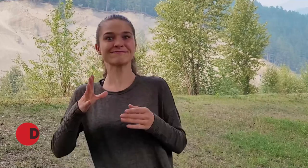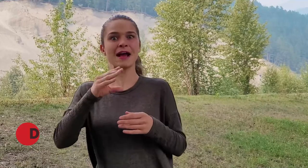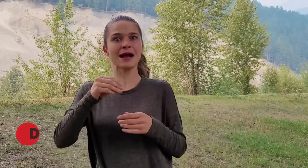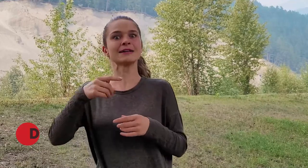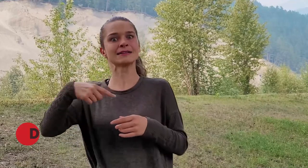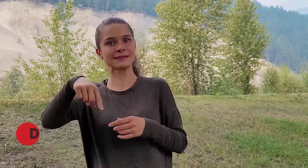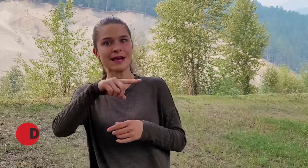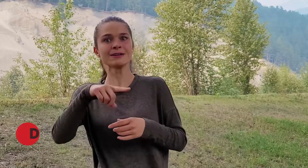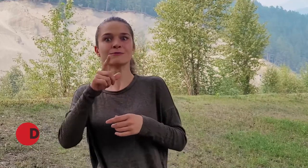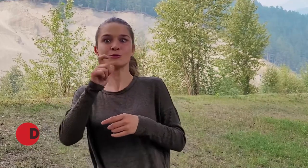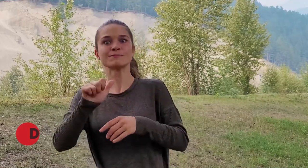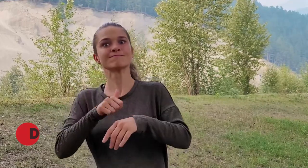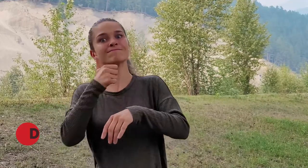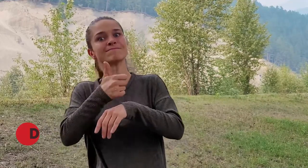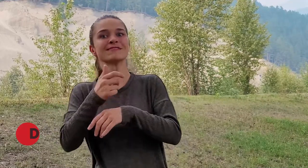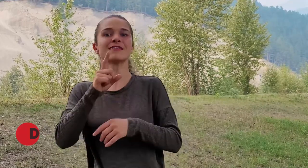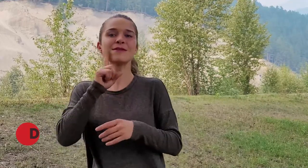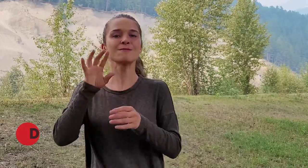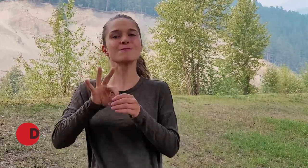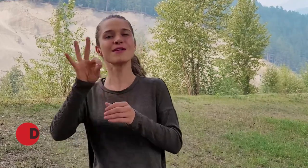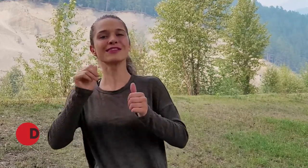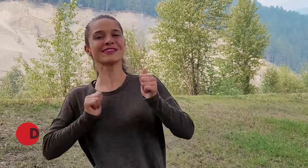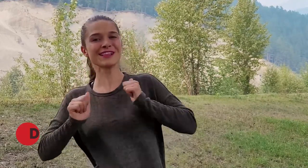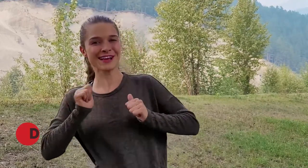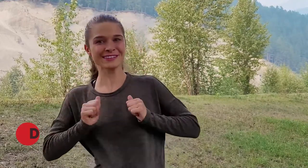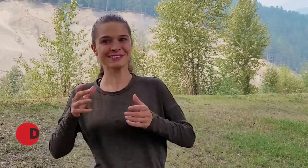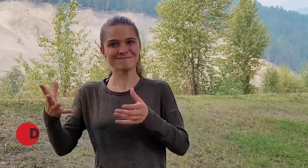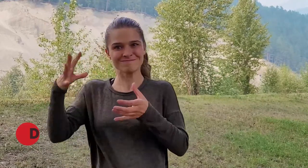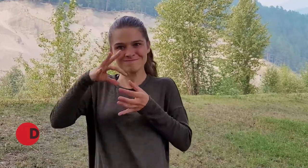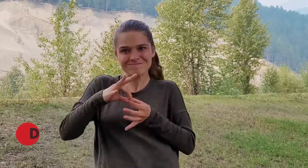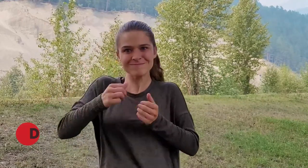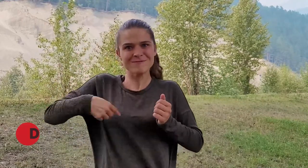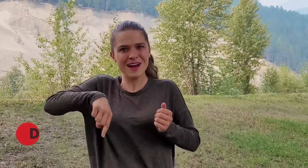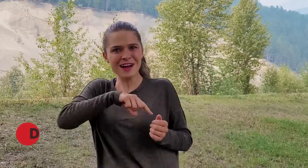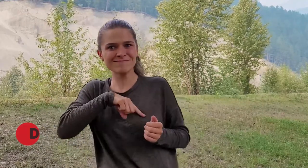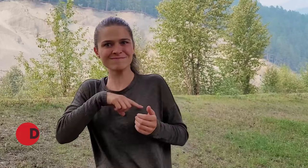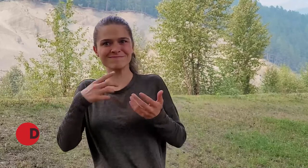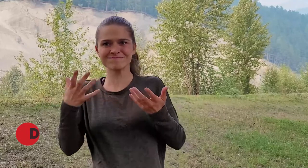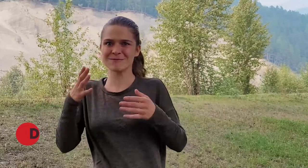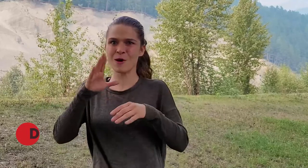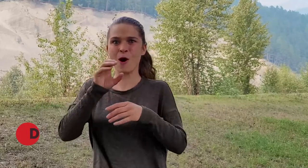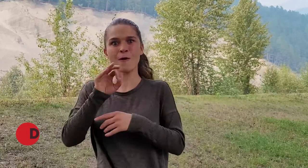Spirit Theatre to connect us to members of the DST team to tell us